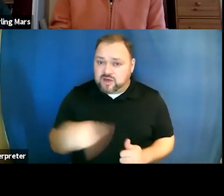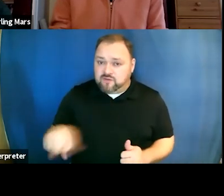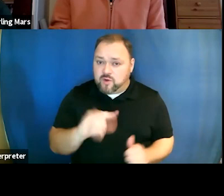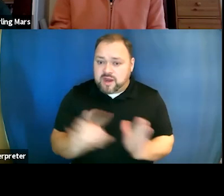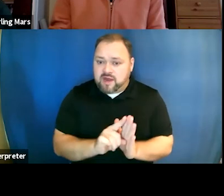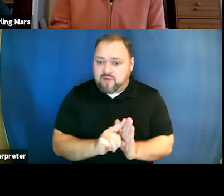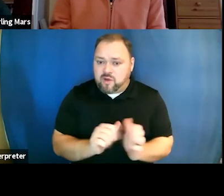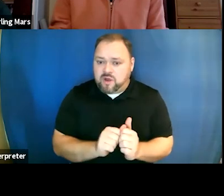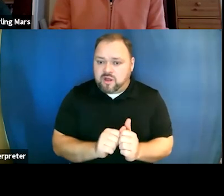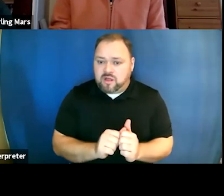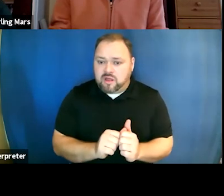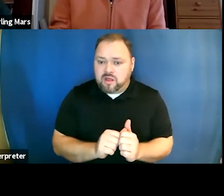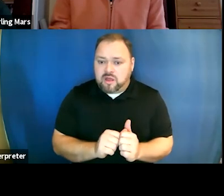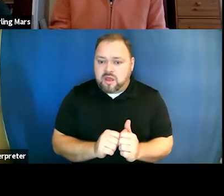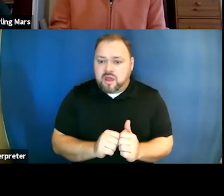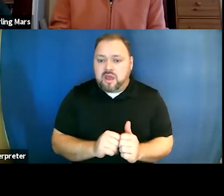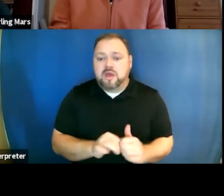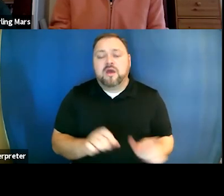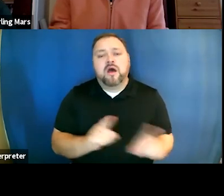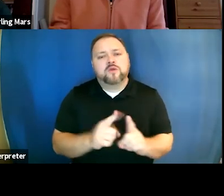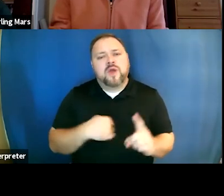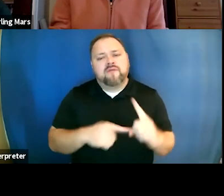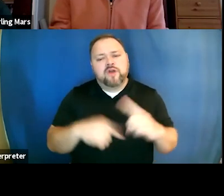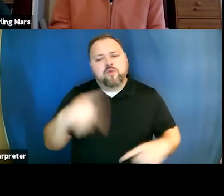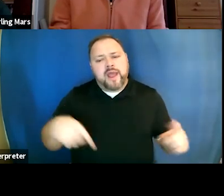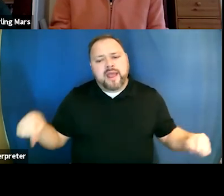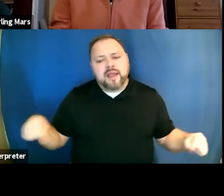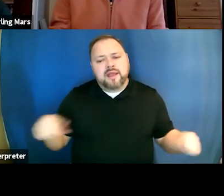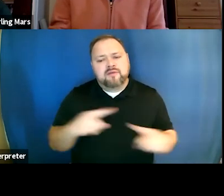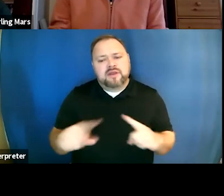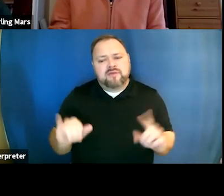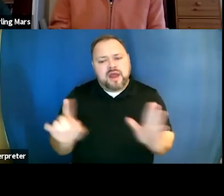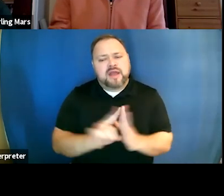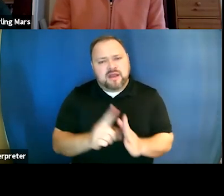Aside from that, there's an array of different identities that you guys share,